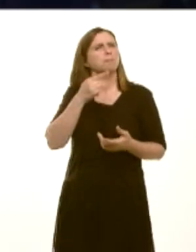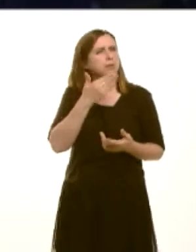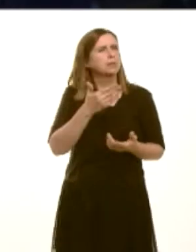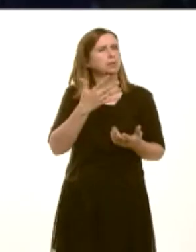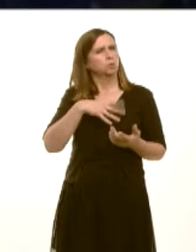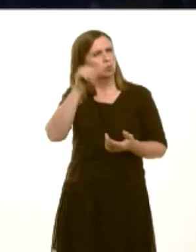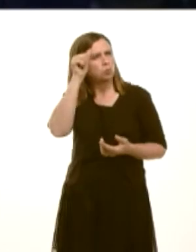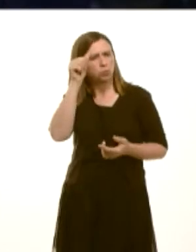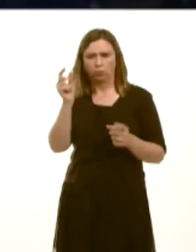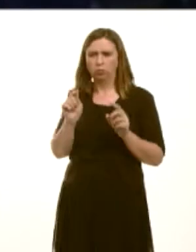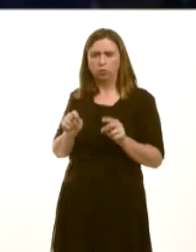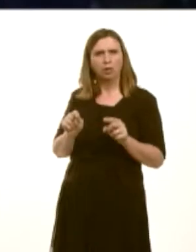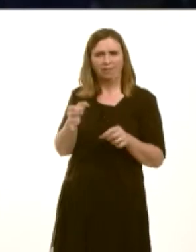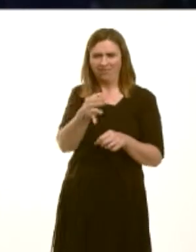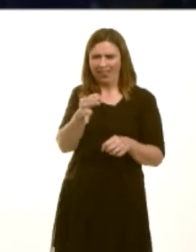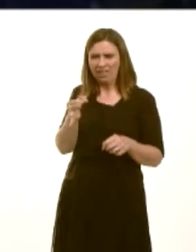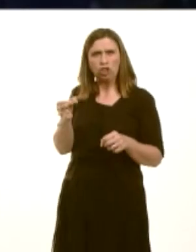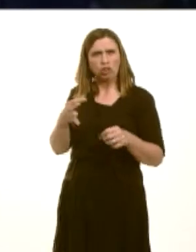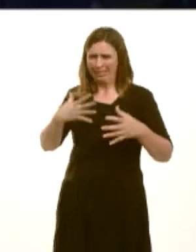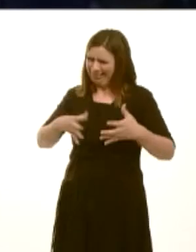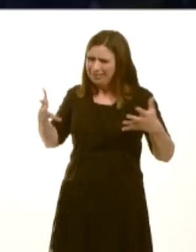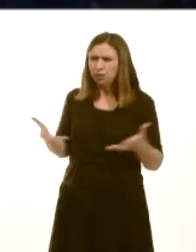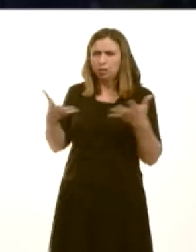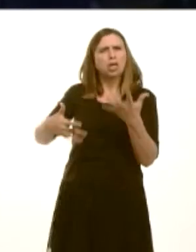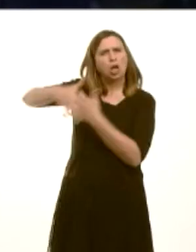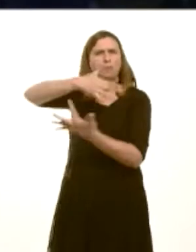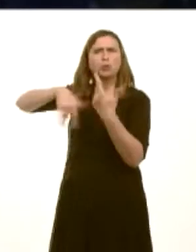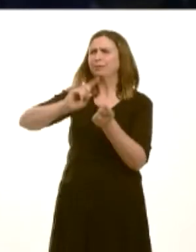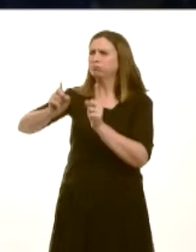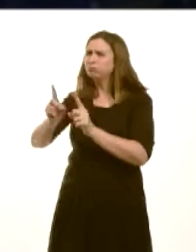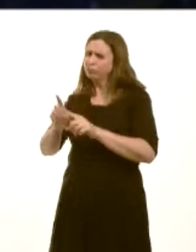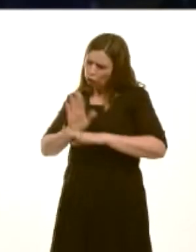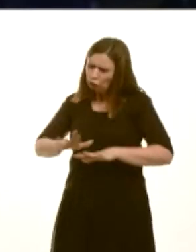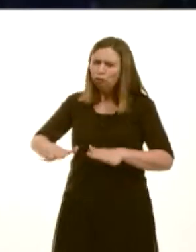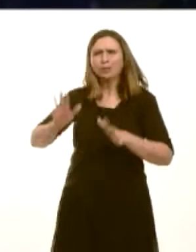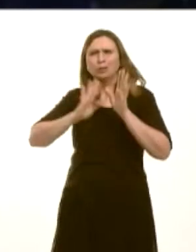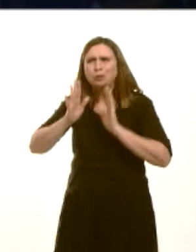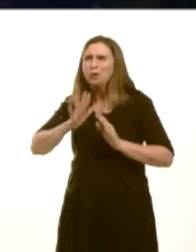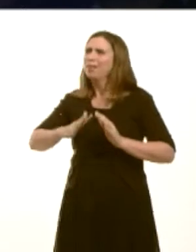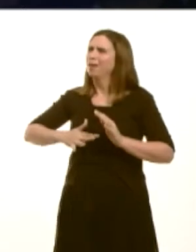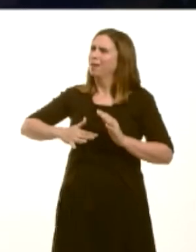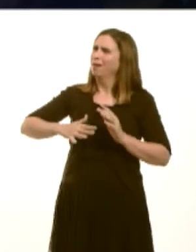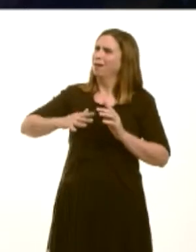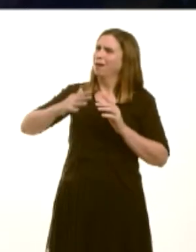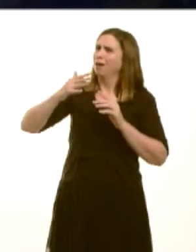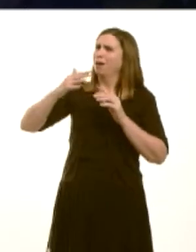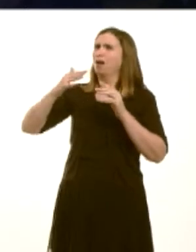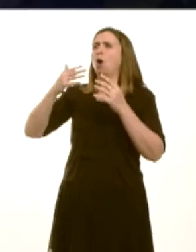go to those villages so that they will have a vibrant community in the future, as opposed to becoming those retired and sleepy towns that they do not want?